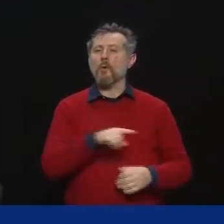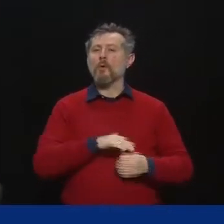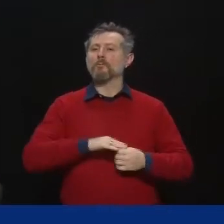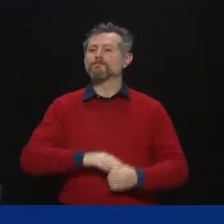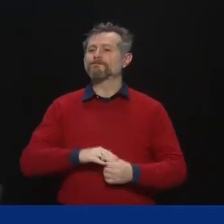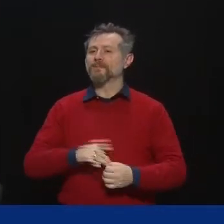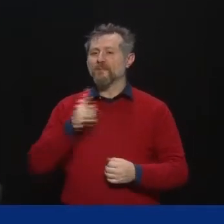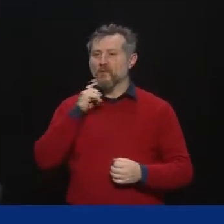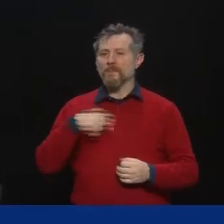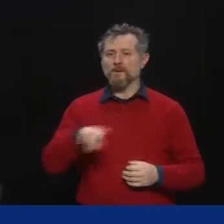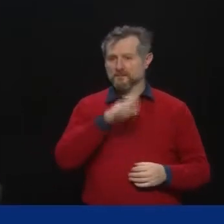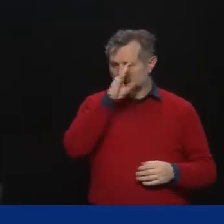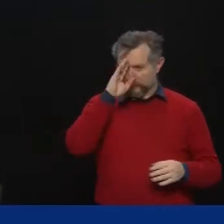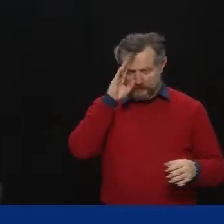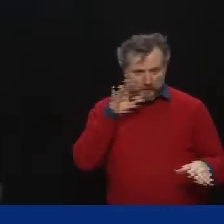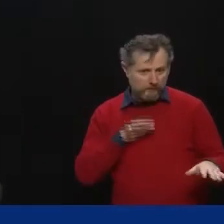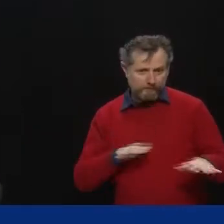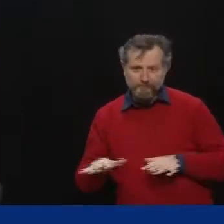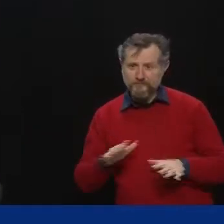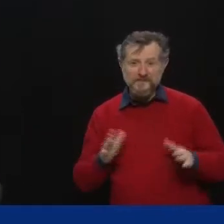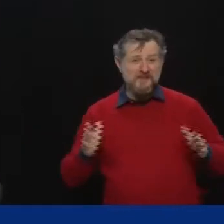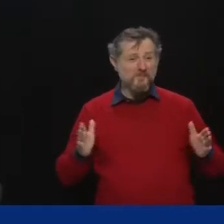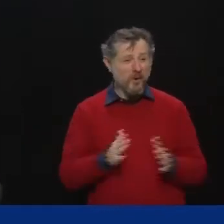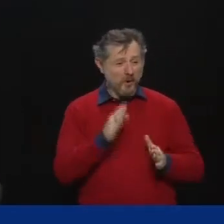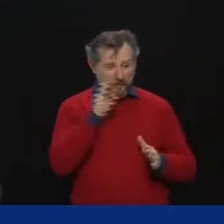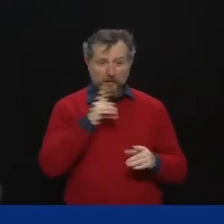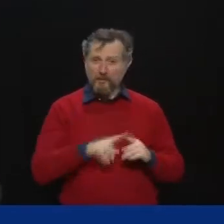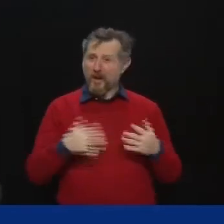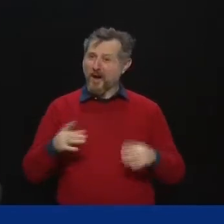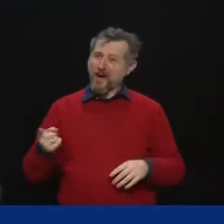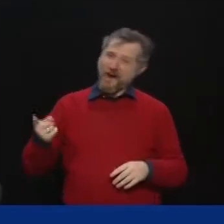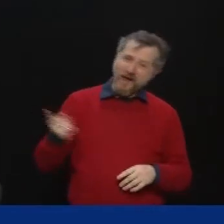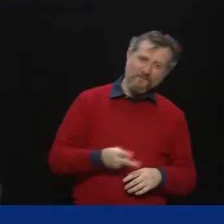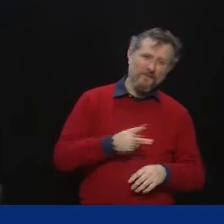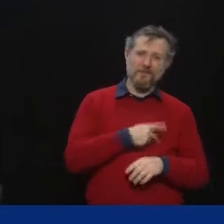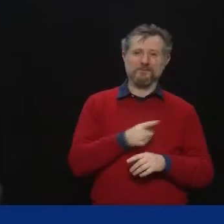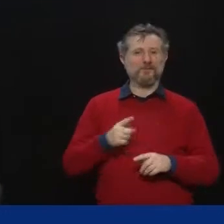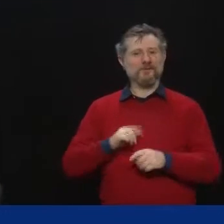FILLED WITH PATIENTS AND NEARLY HALF ARE COVID PATIENTS.